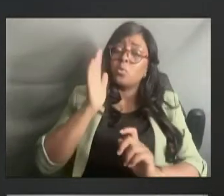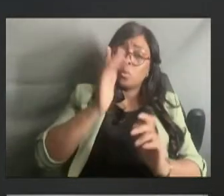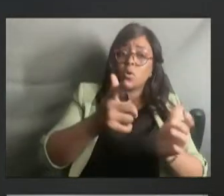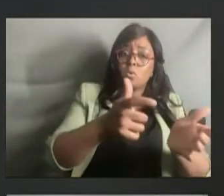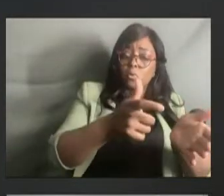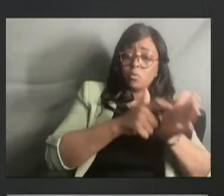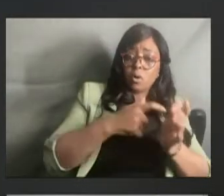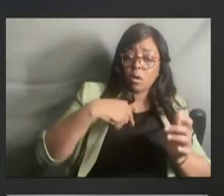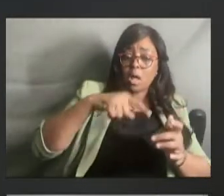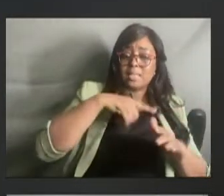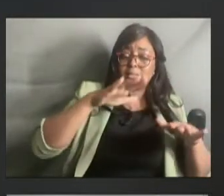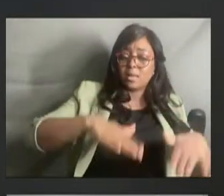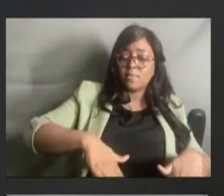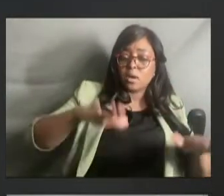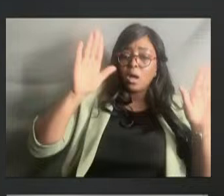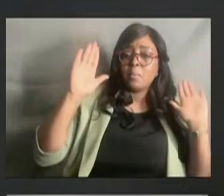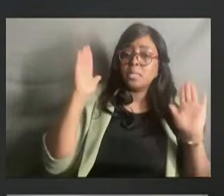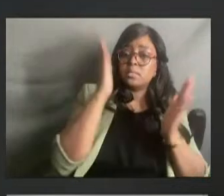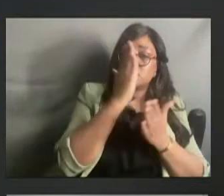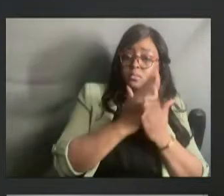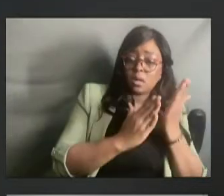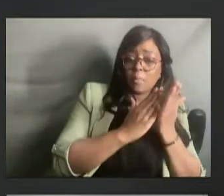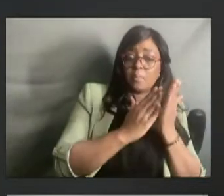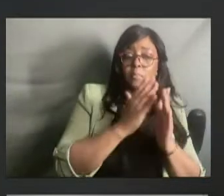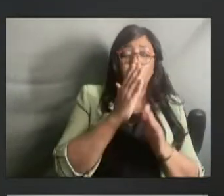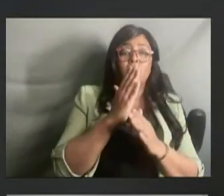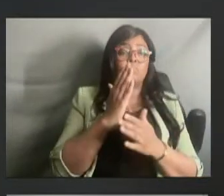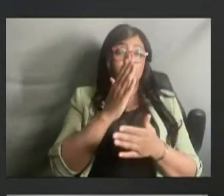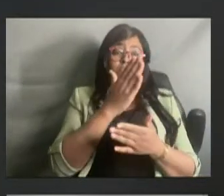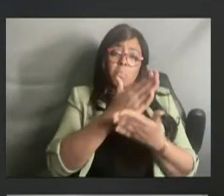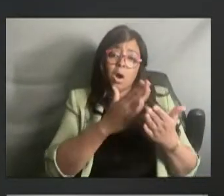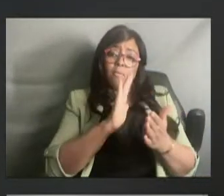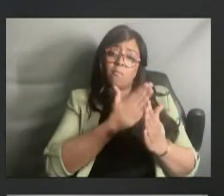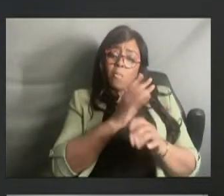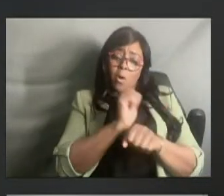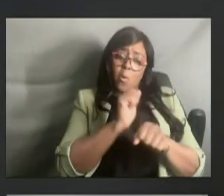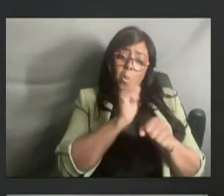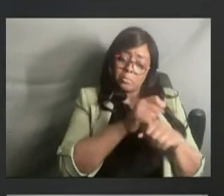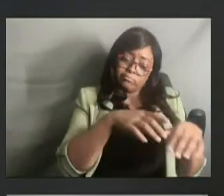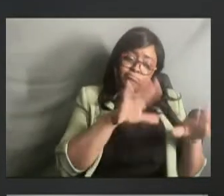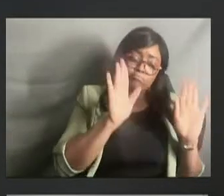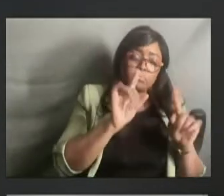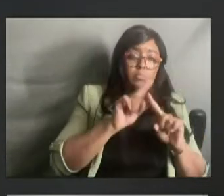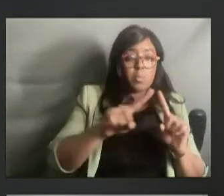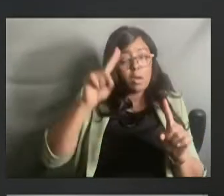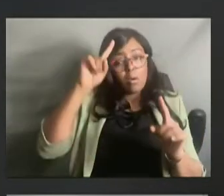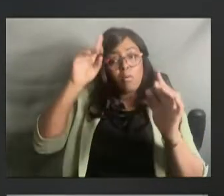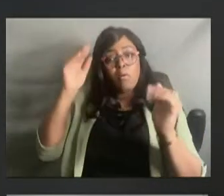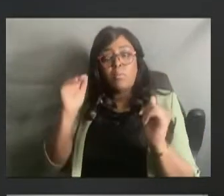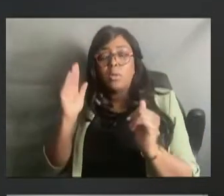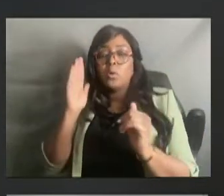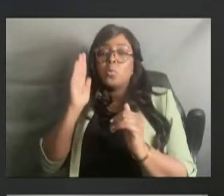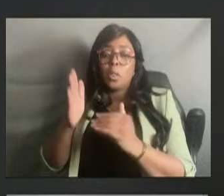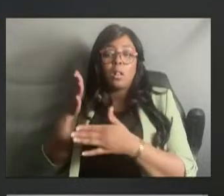sacrifice, this will require change. This will require us